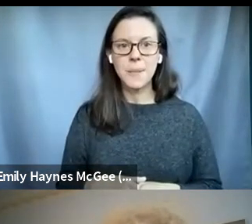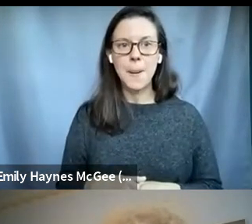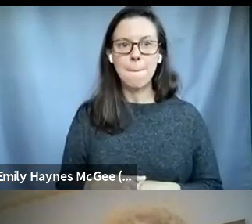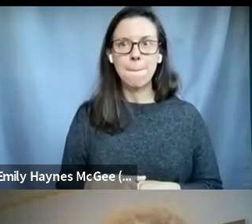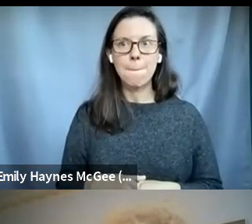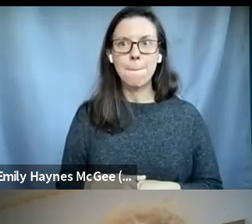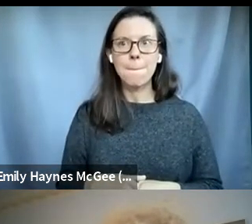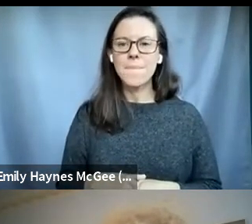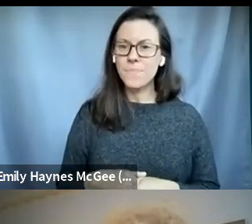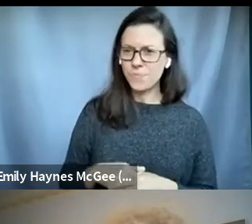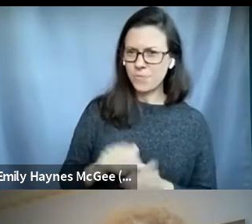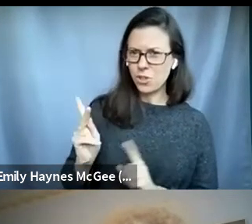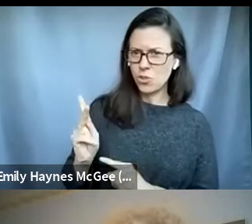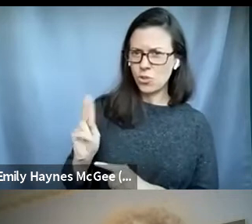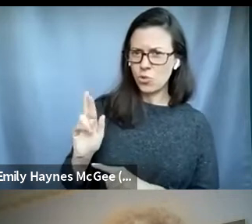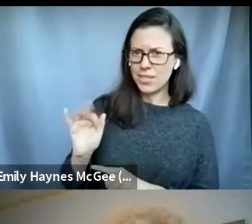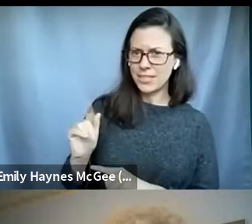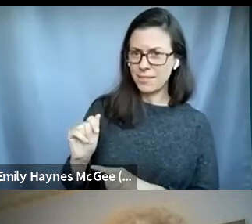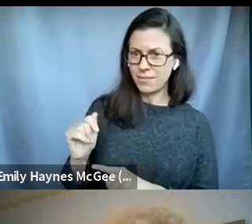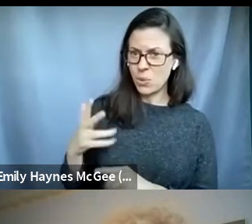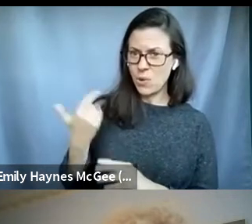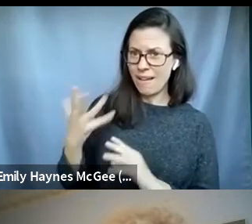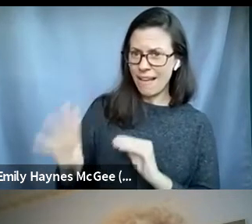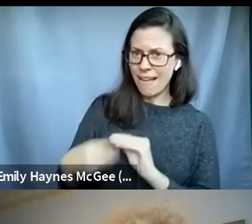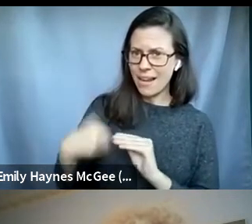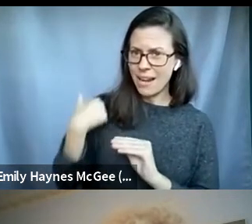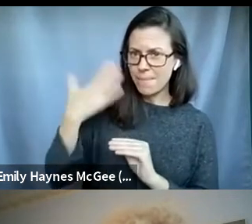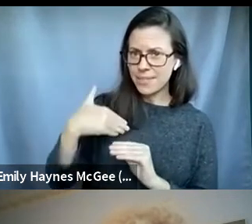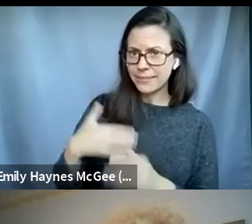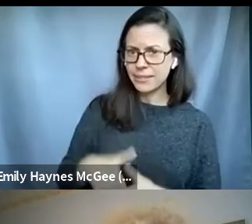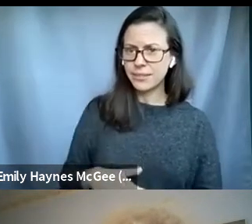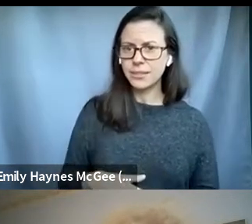Krista, is there anything I missed that we should touch on right now?